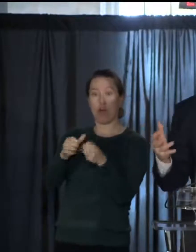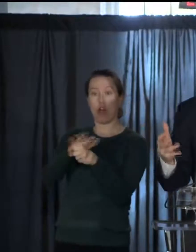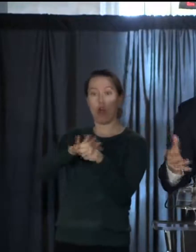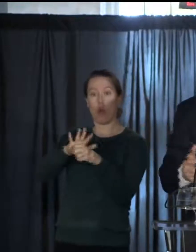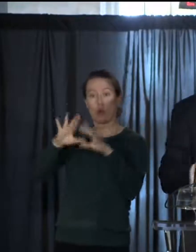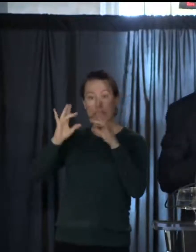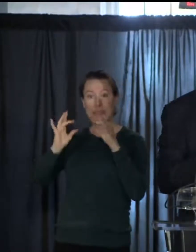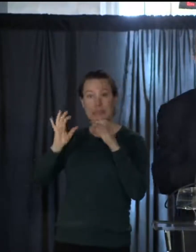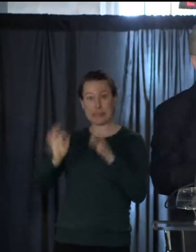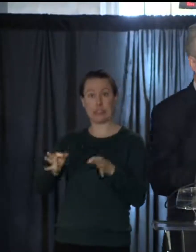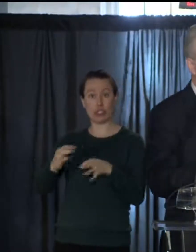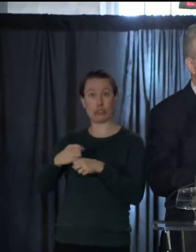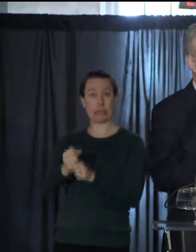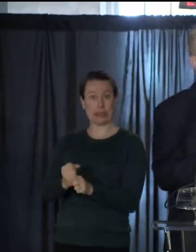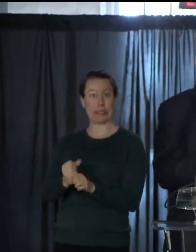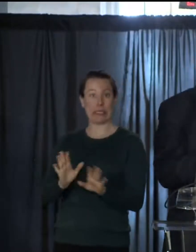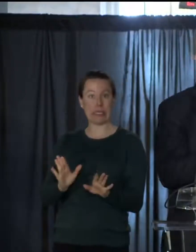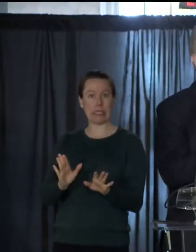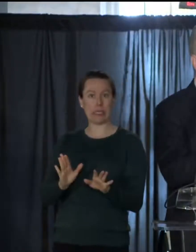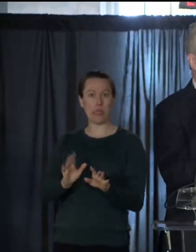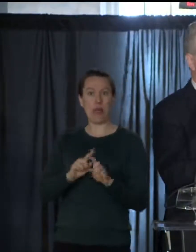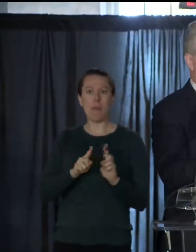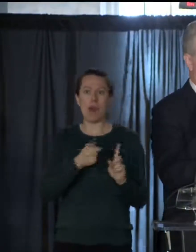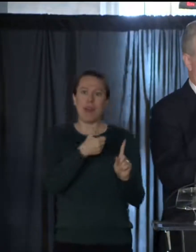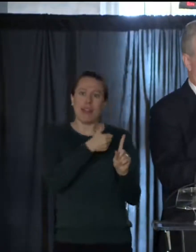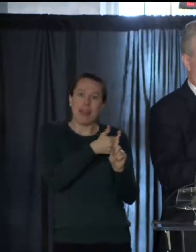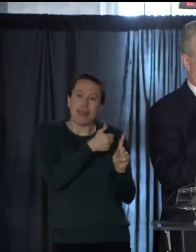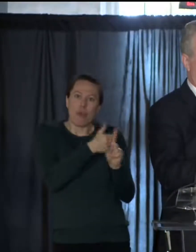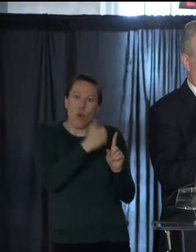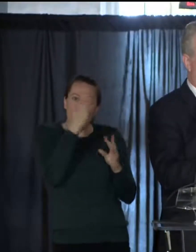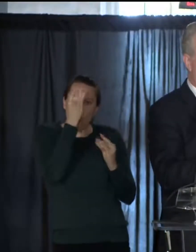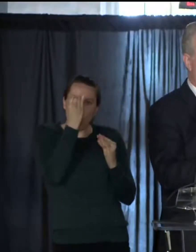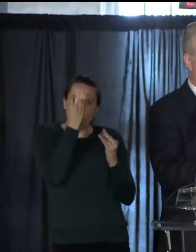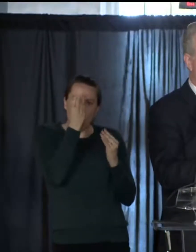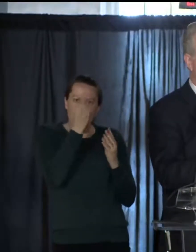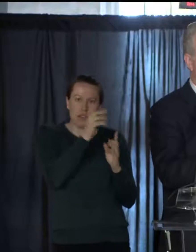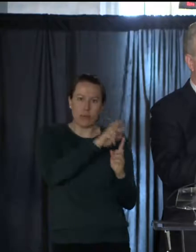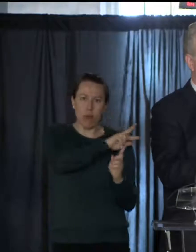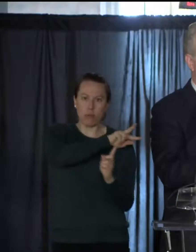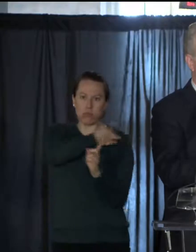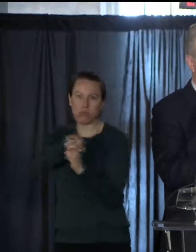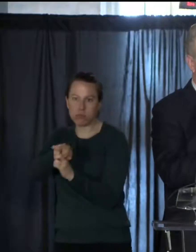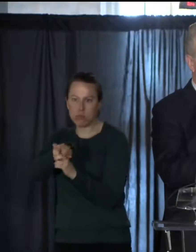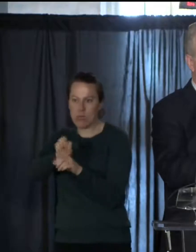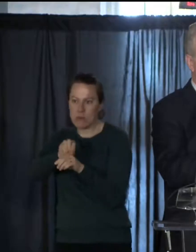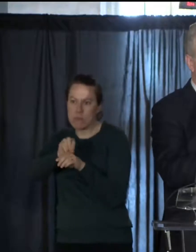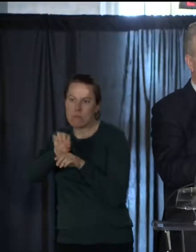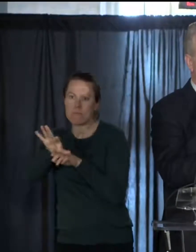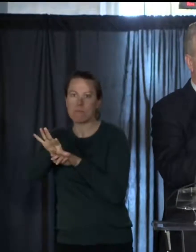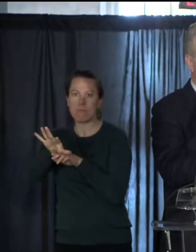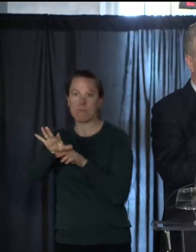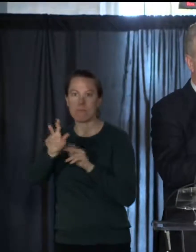WANT TO IMPOSE THEIR OWN VIEWS. ON THE PEOPLE OF THE DISTRICT OF